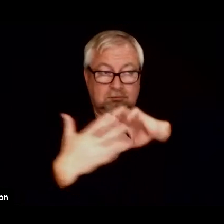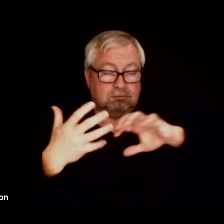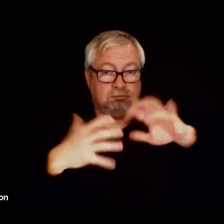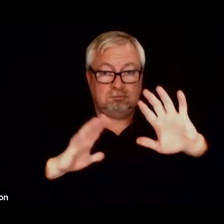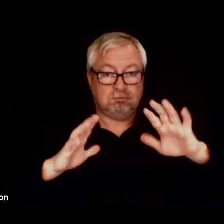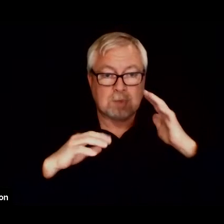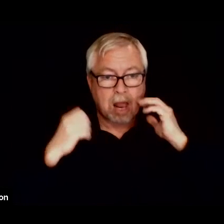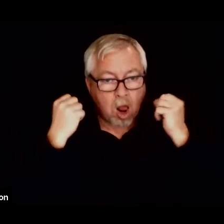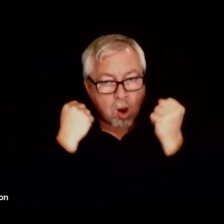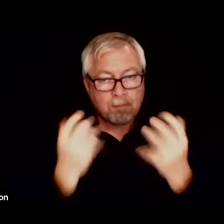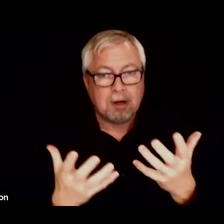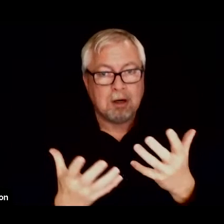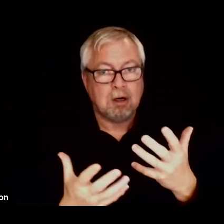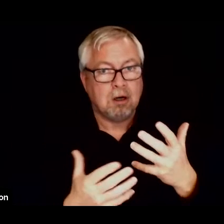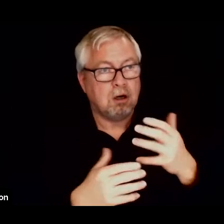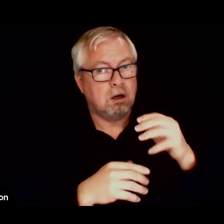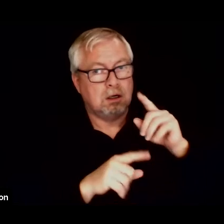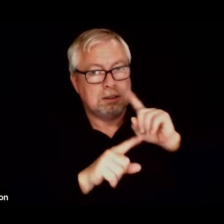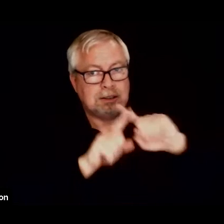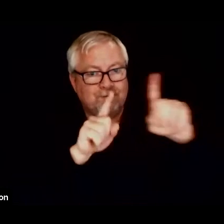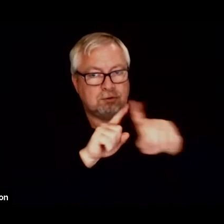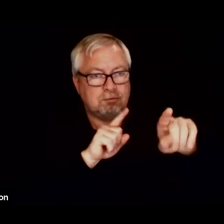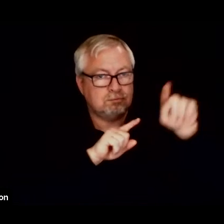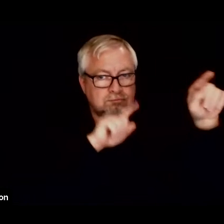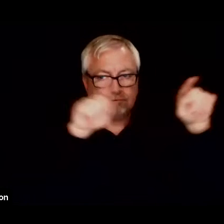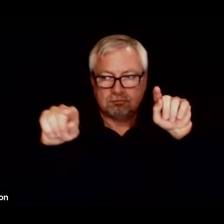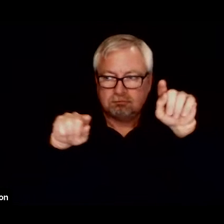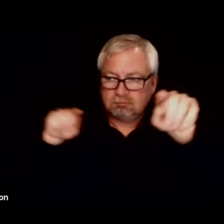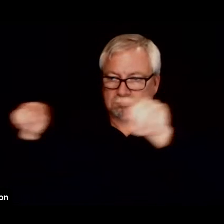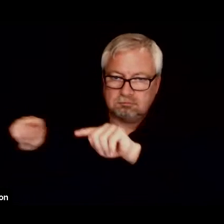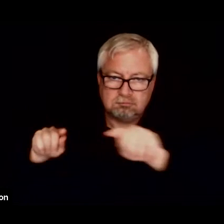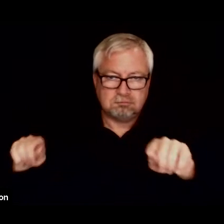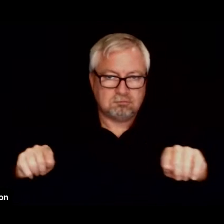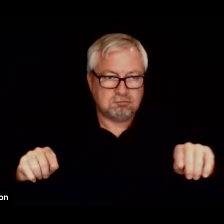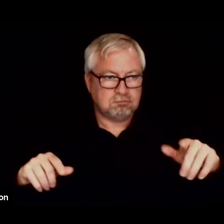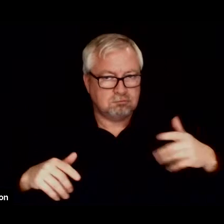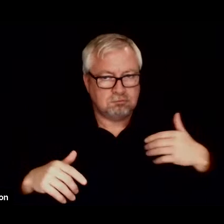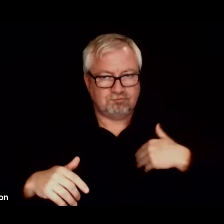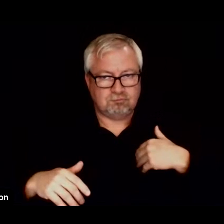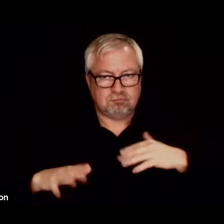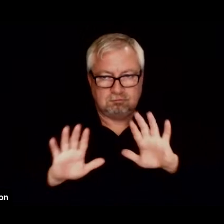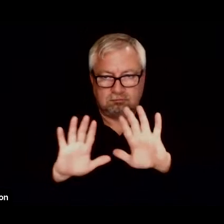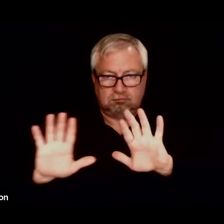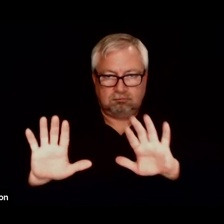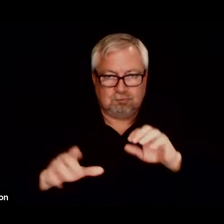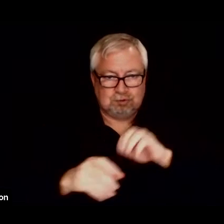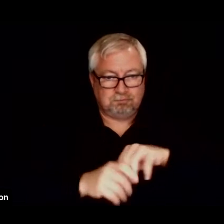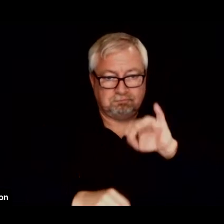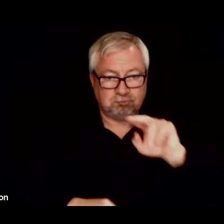society are so absolutely necessary and how many individuals play such important roles in their